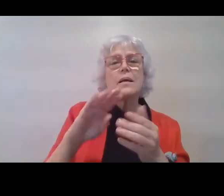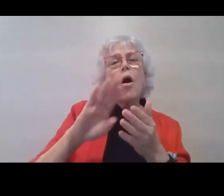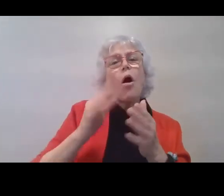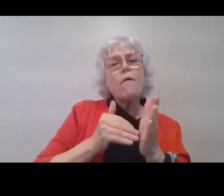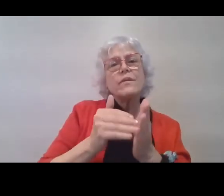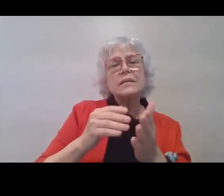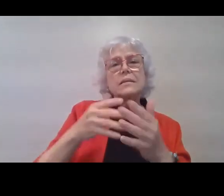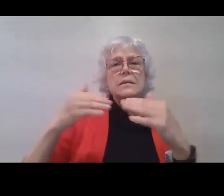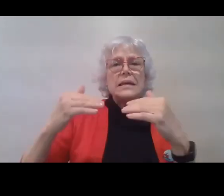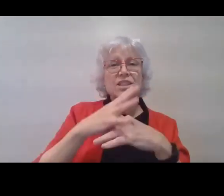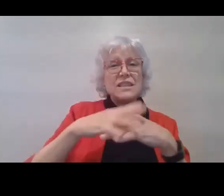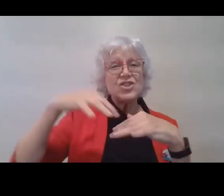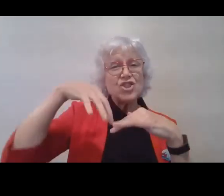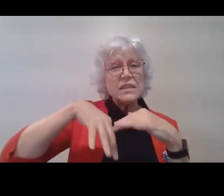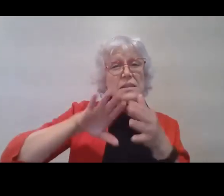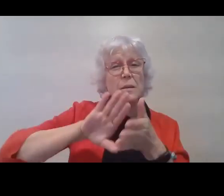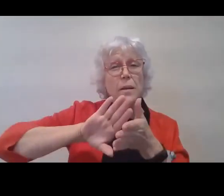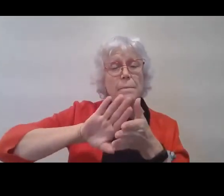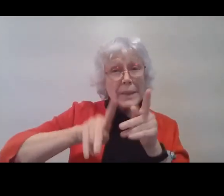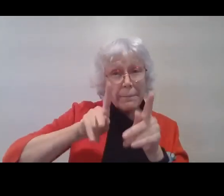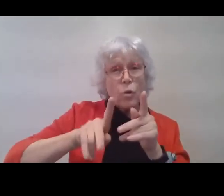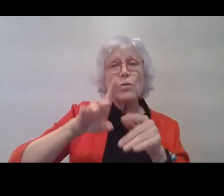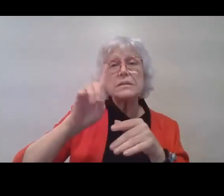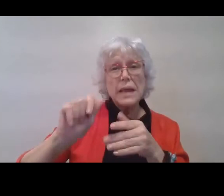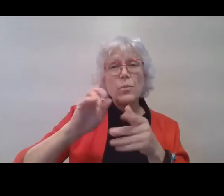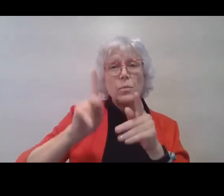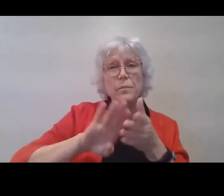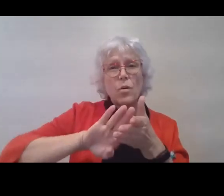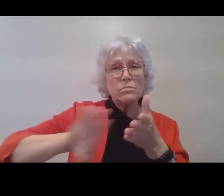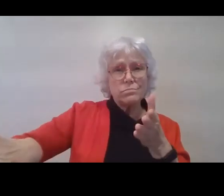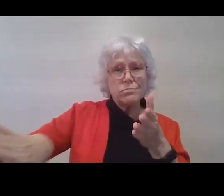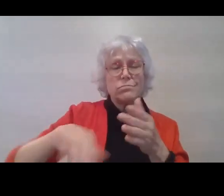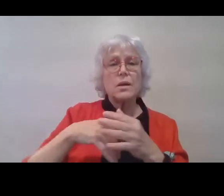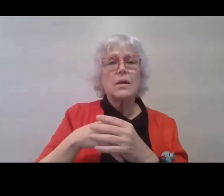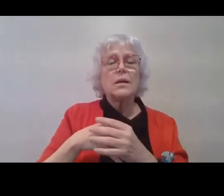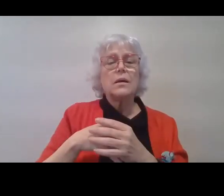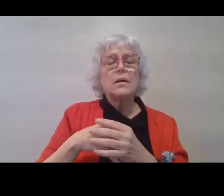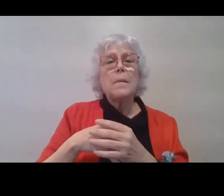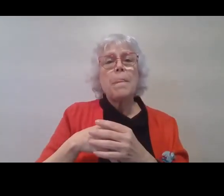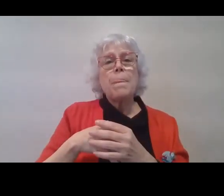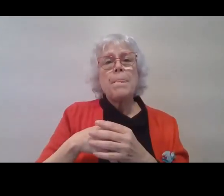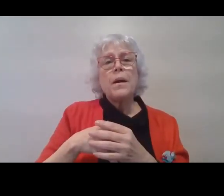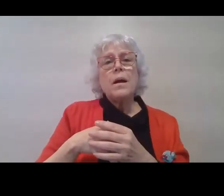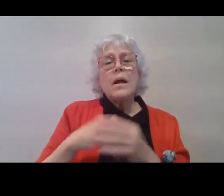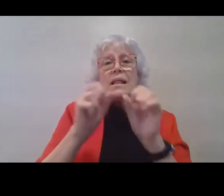other marginalized people. They think these tactics will save us but they will not, this system is stacked